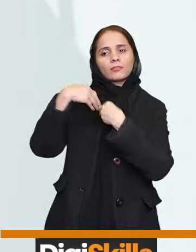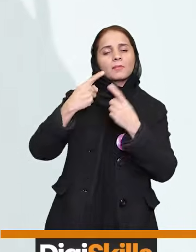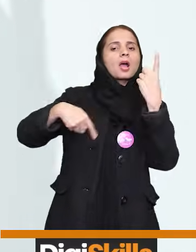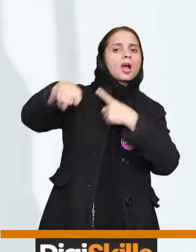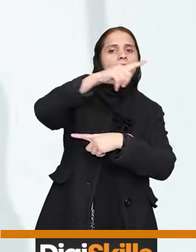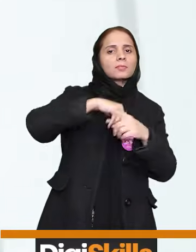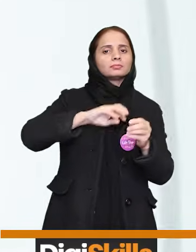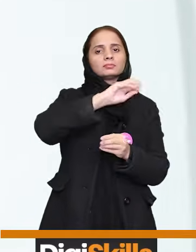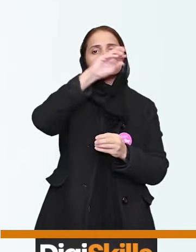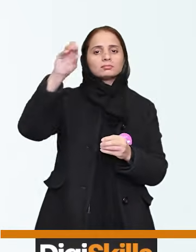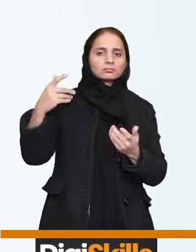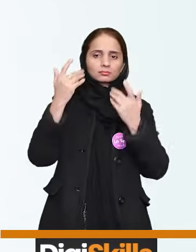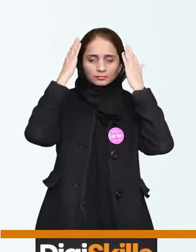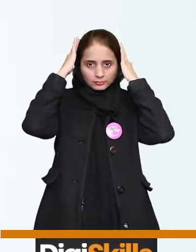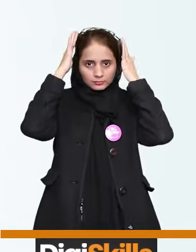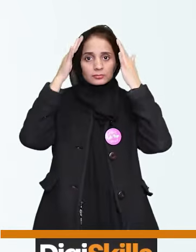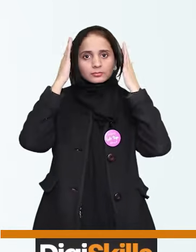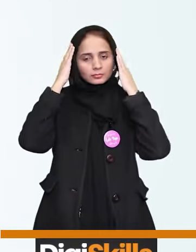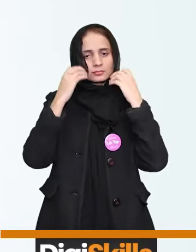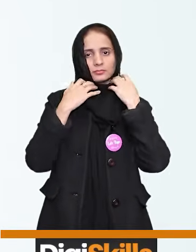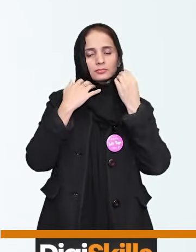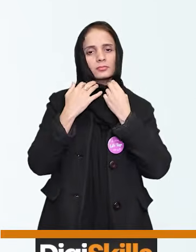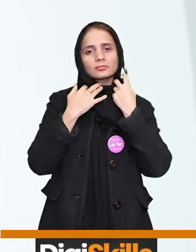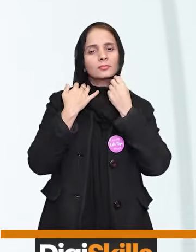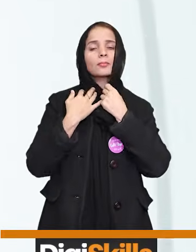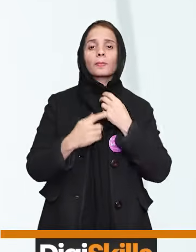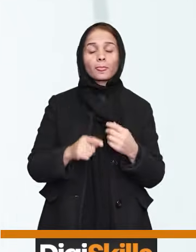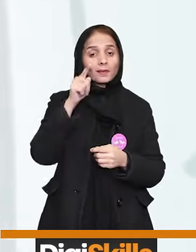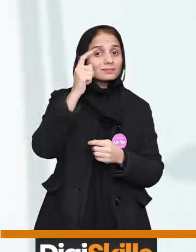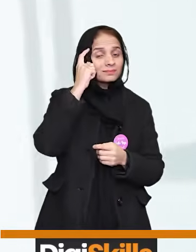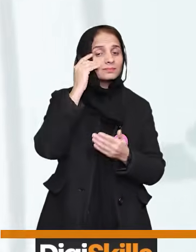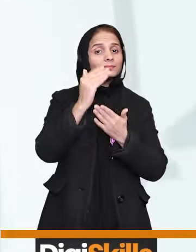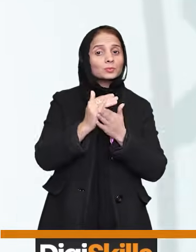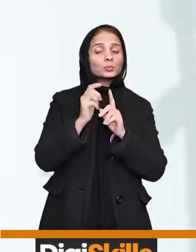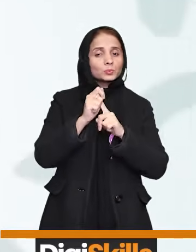Out there, they chose best freelancer. So my lord, It is very important